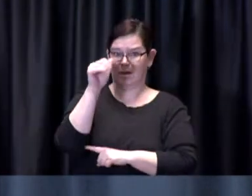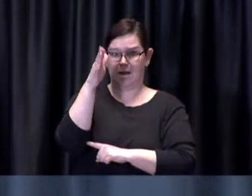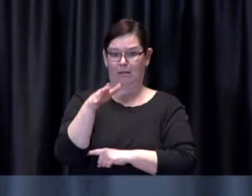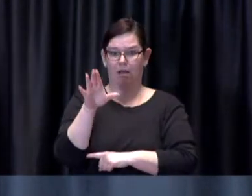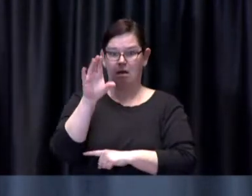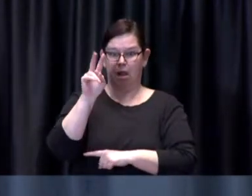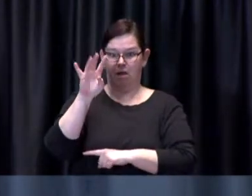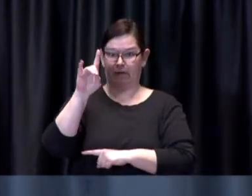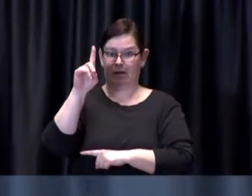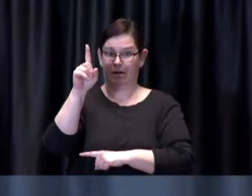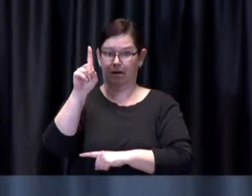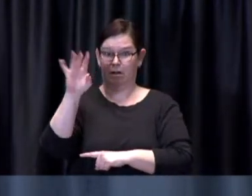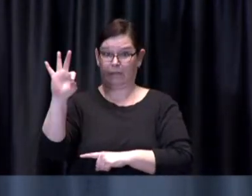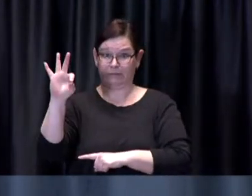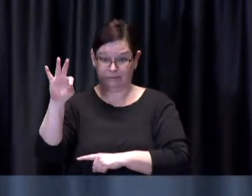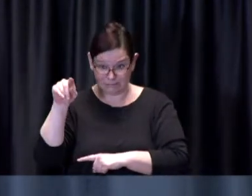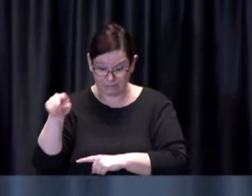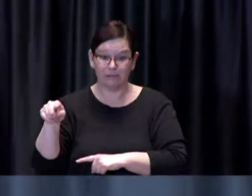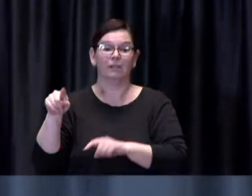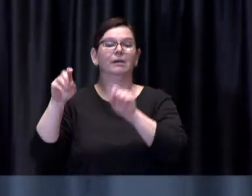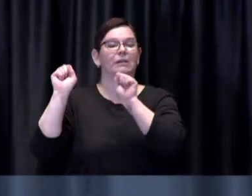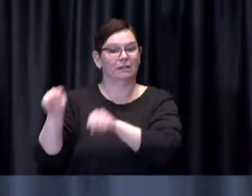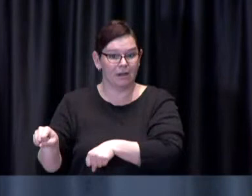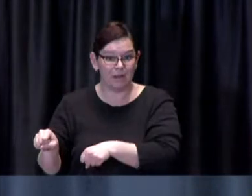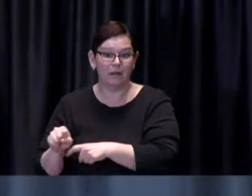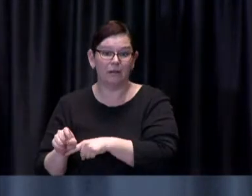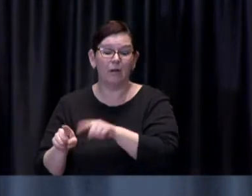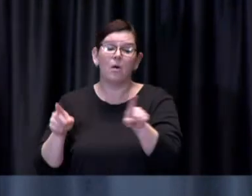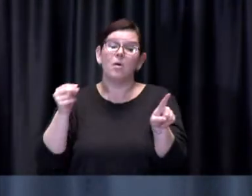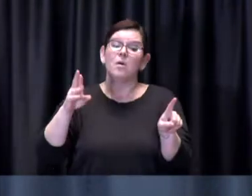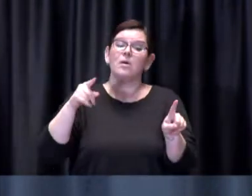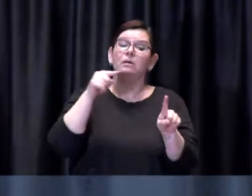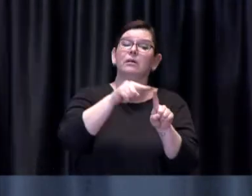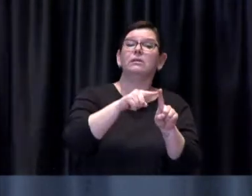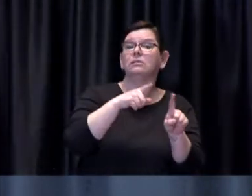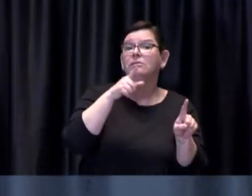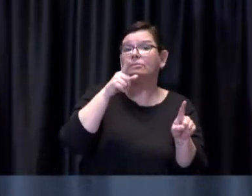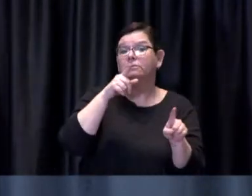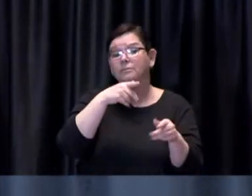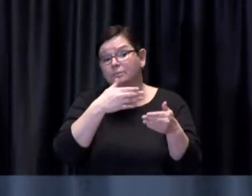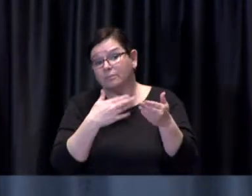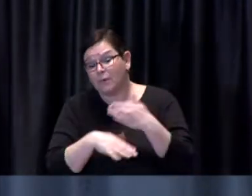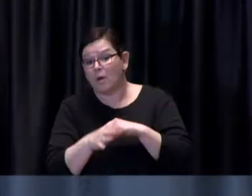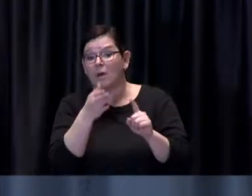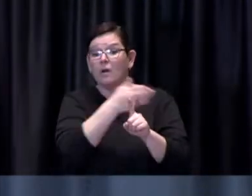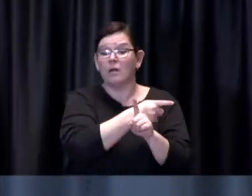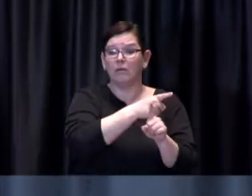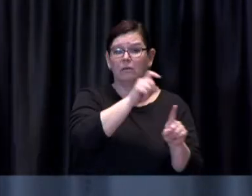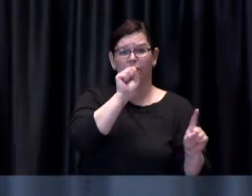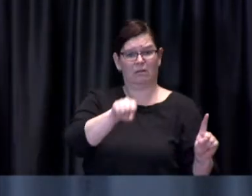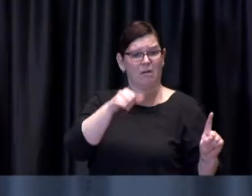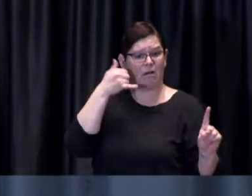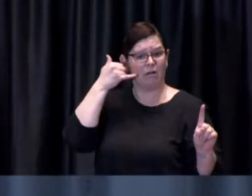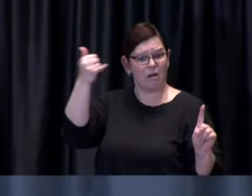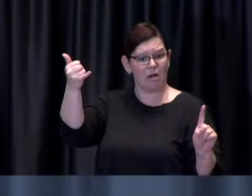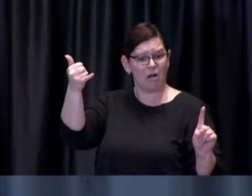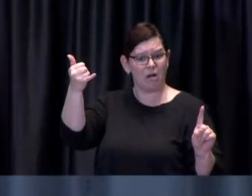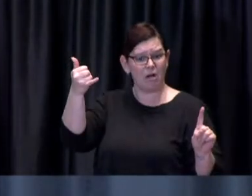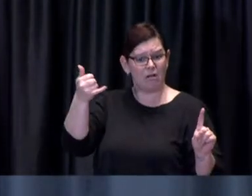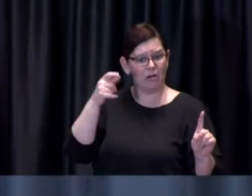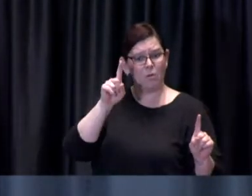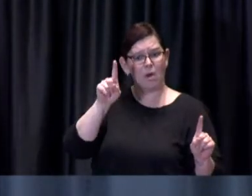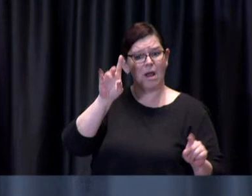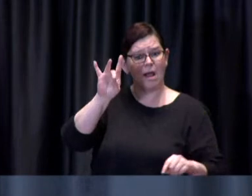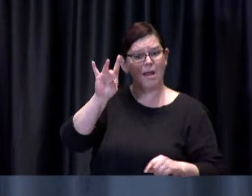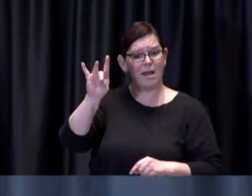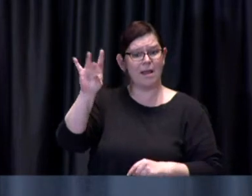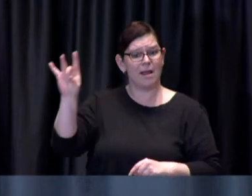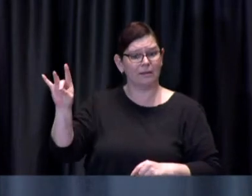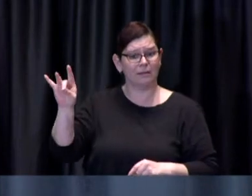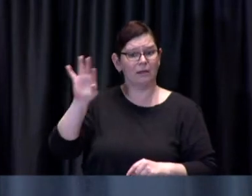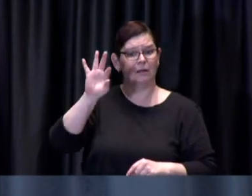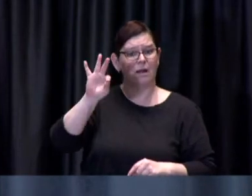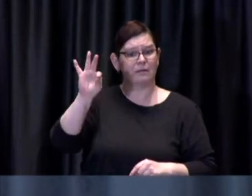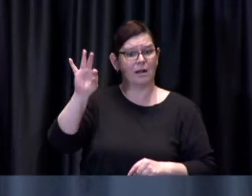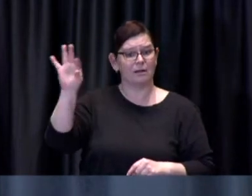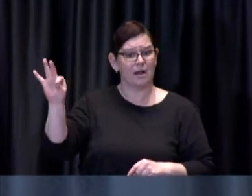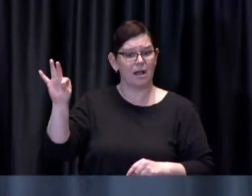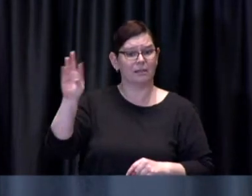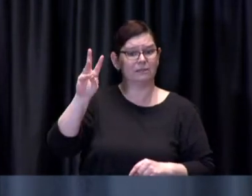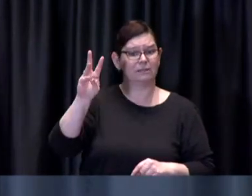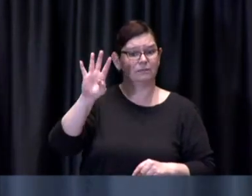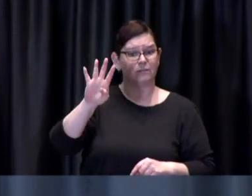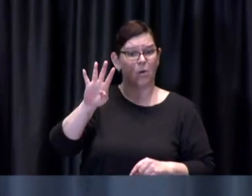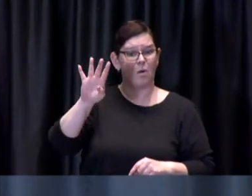Or, if you were born in 1951 or earlier, and would prefer to book by phone, please call 1-888-999-6488.